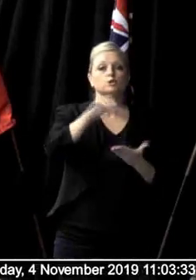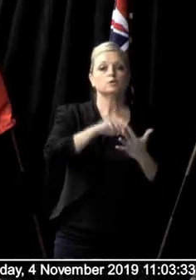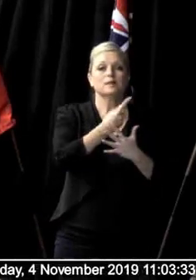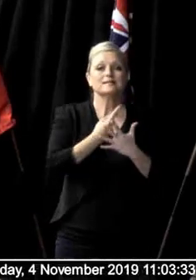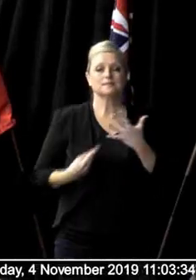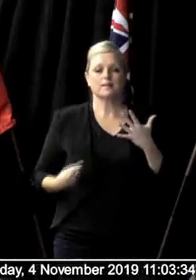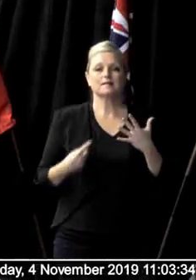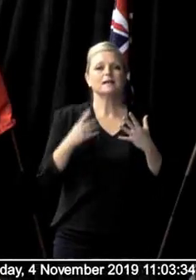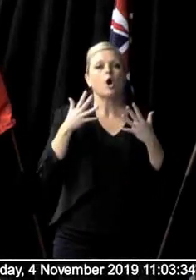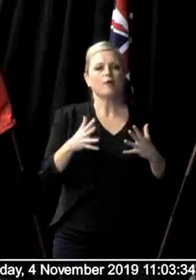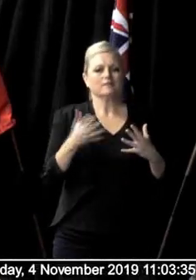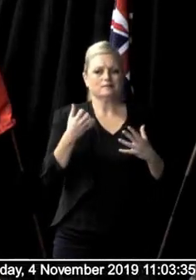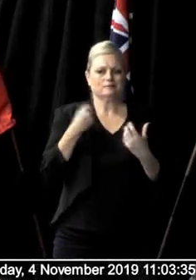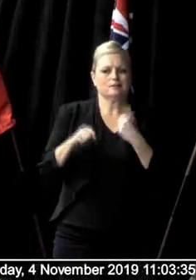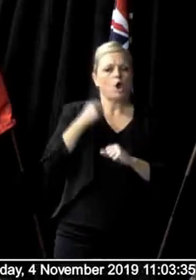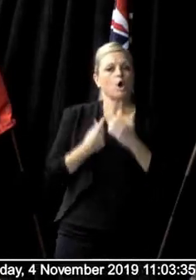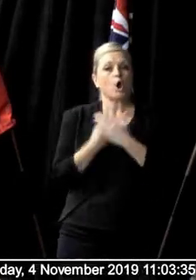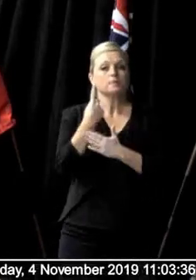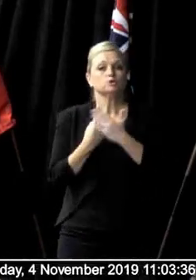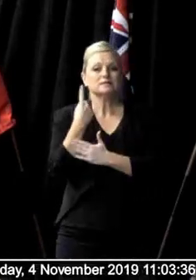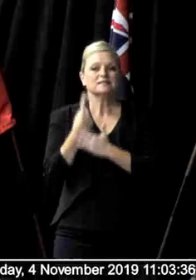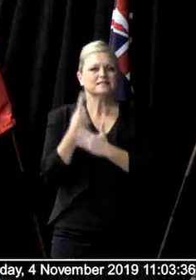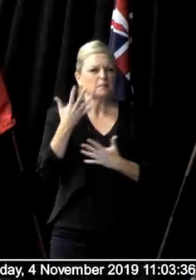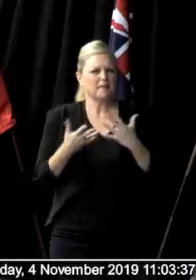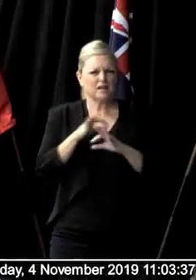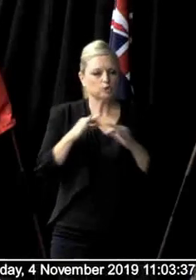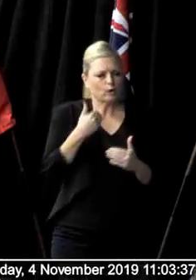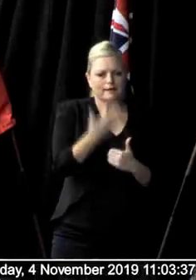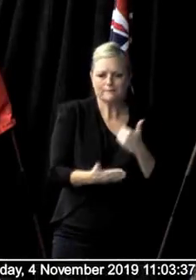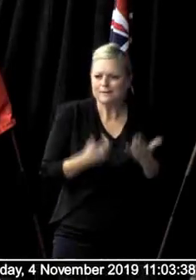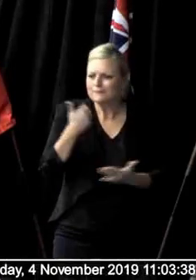being denied opportunities to fully participate in the curriculum and